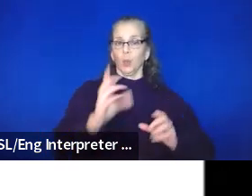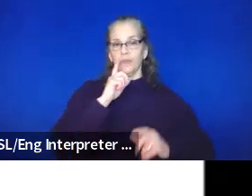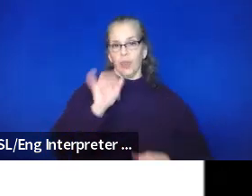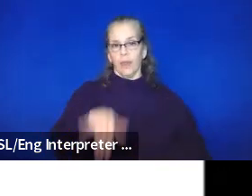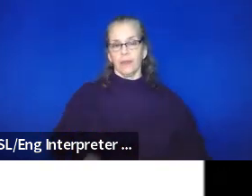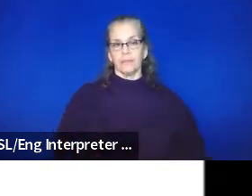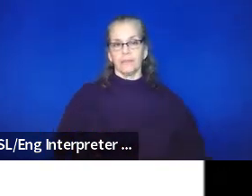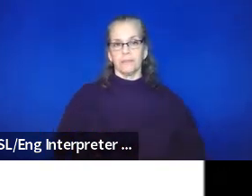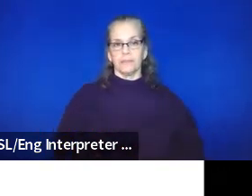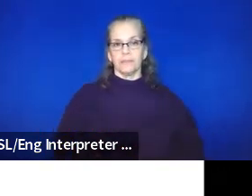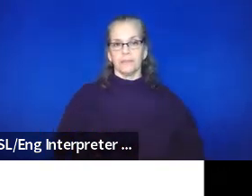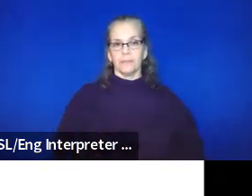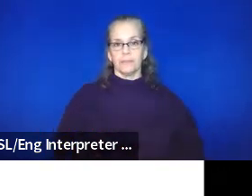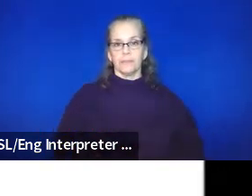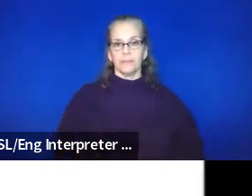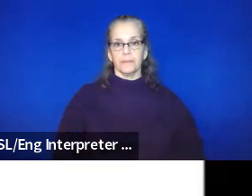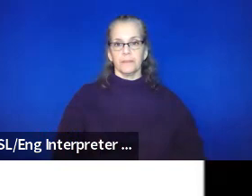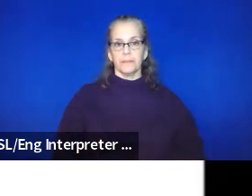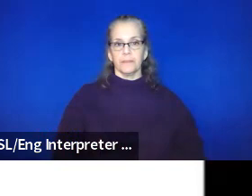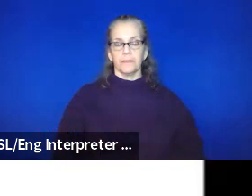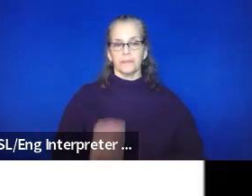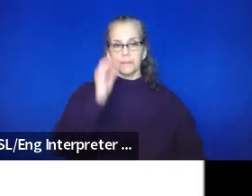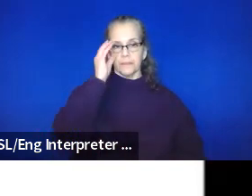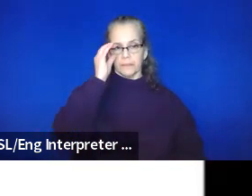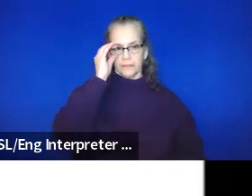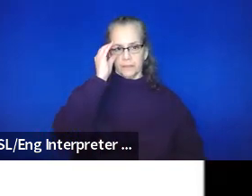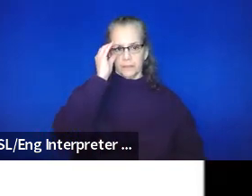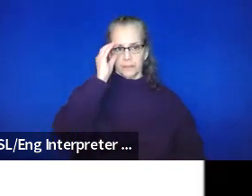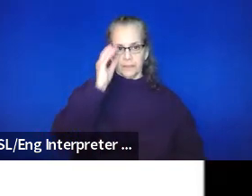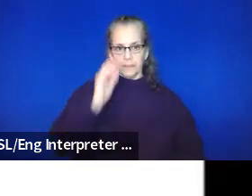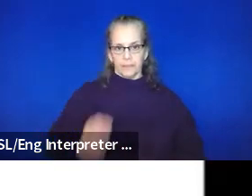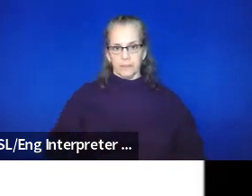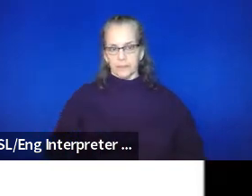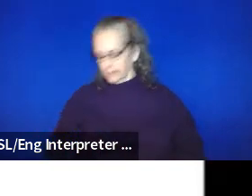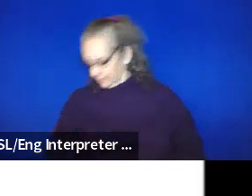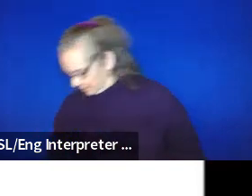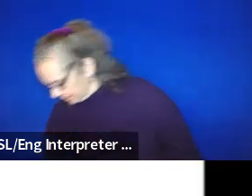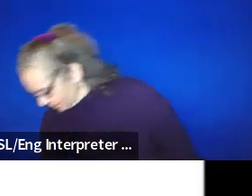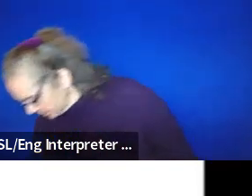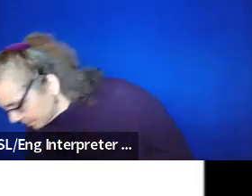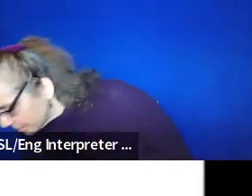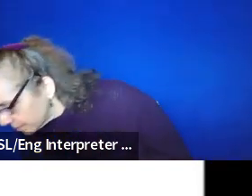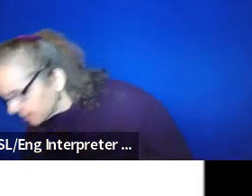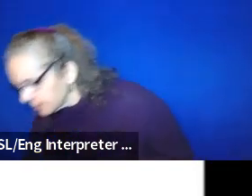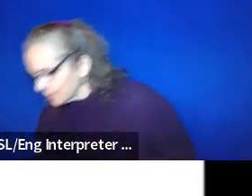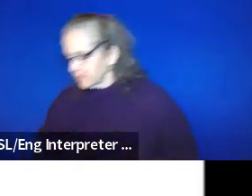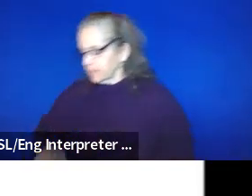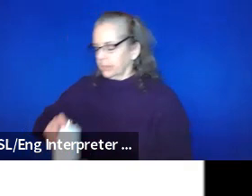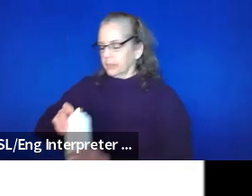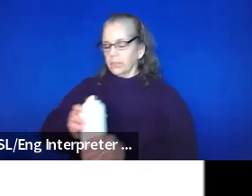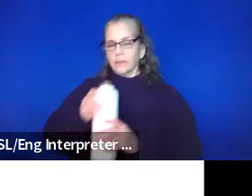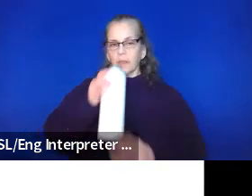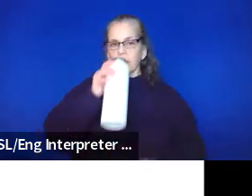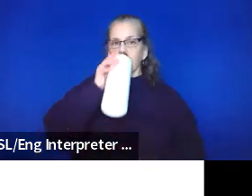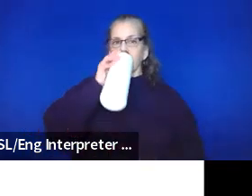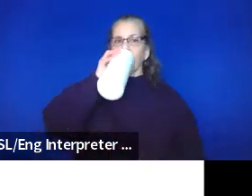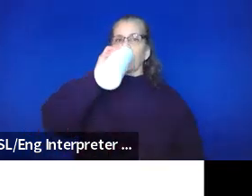Oops. So, you can imagine with all of these varying